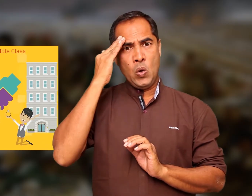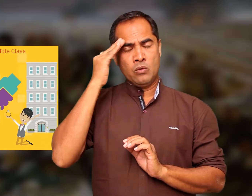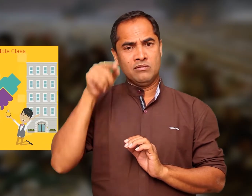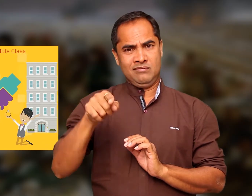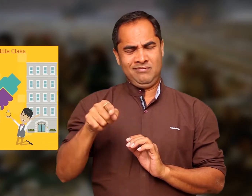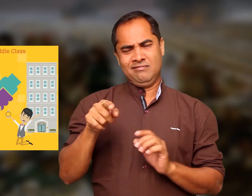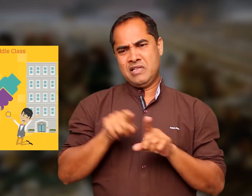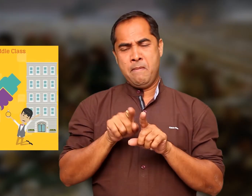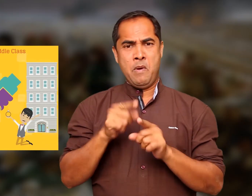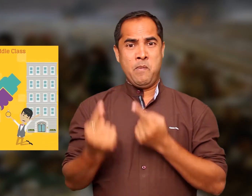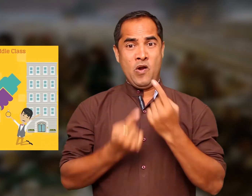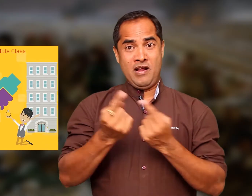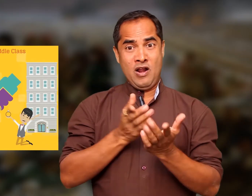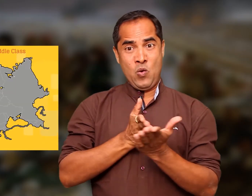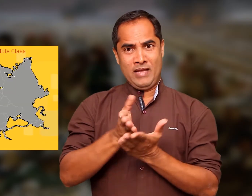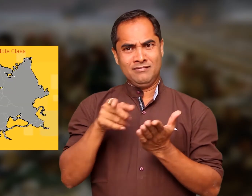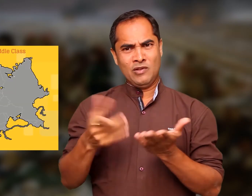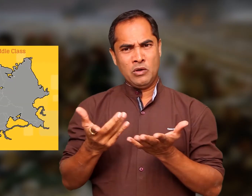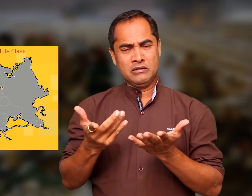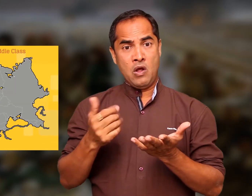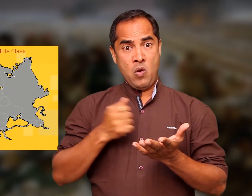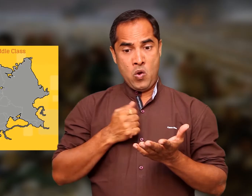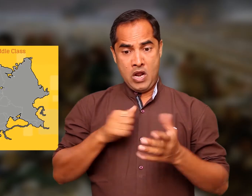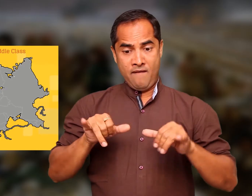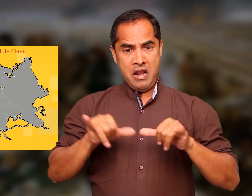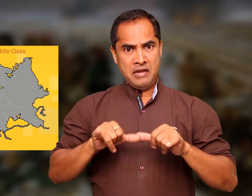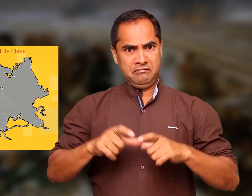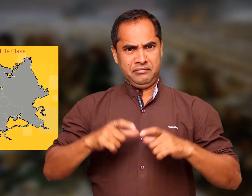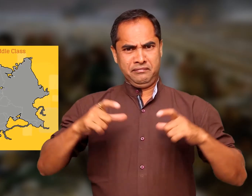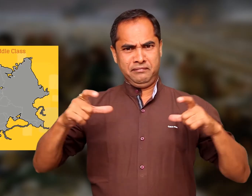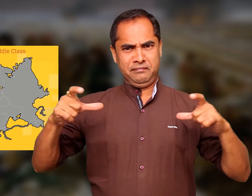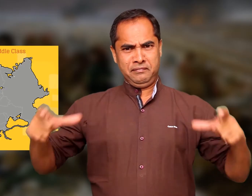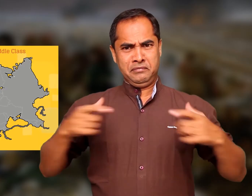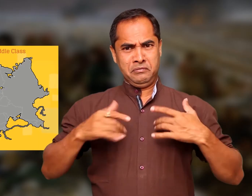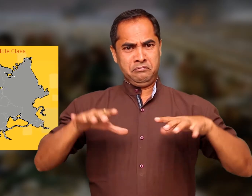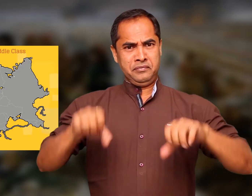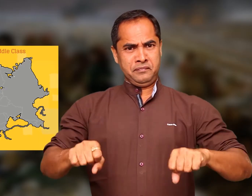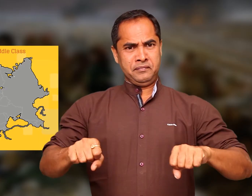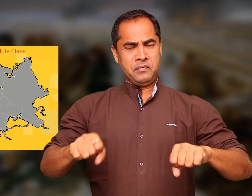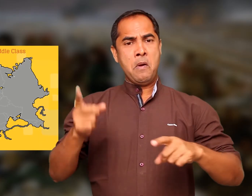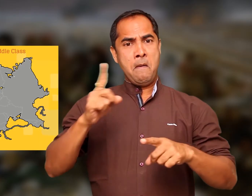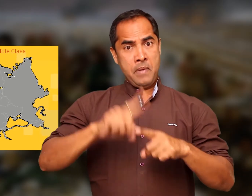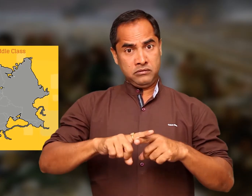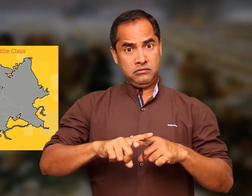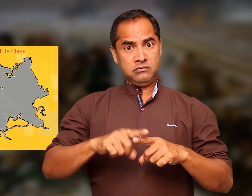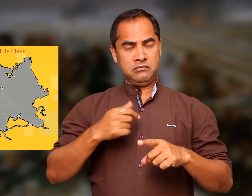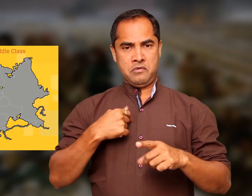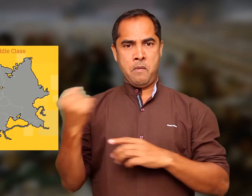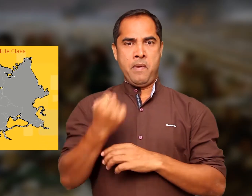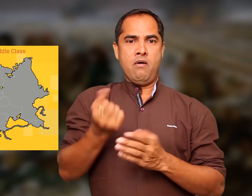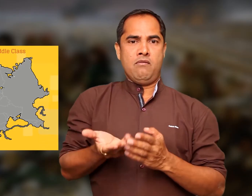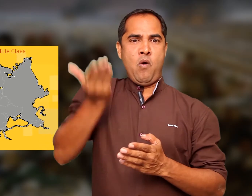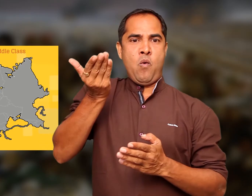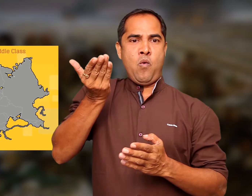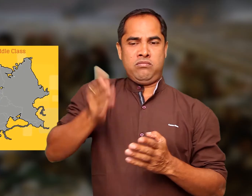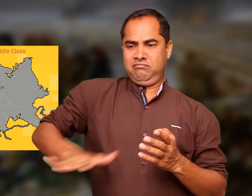it's a political system and these powerful people owned large amount